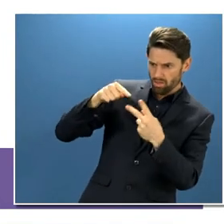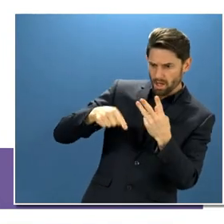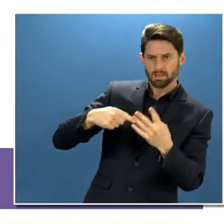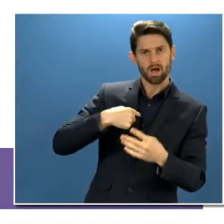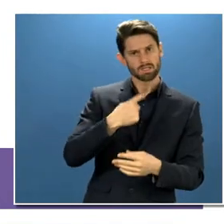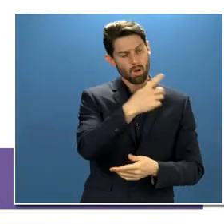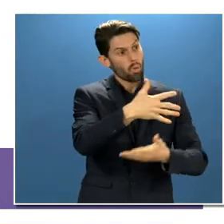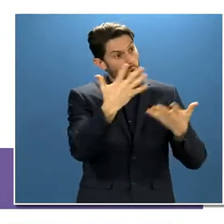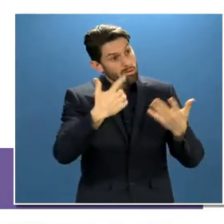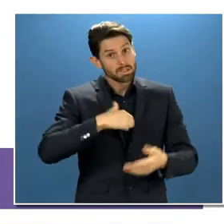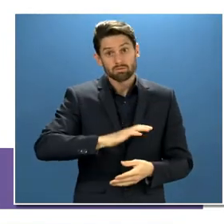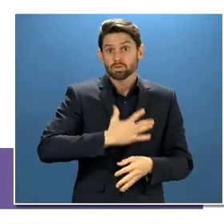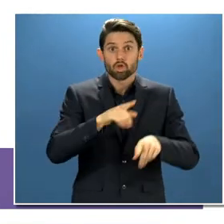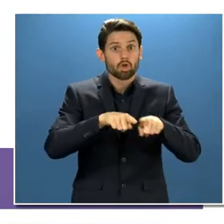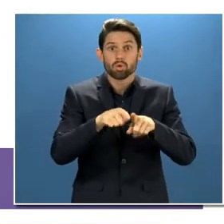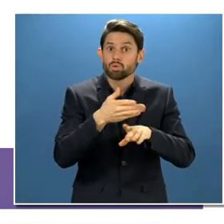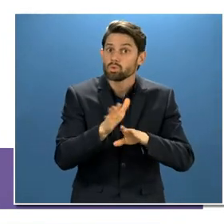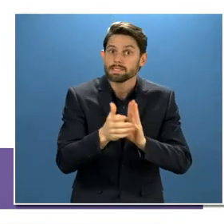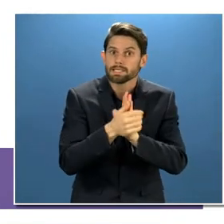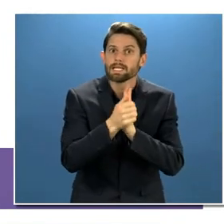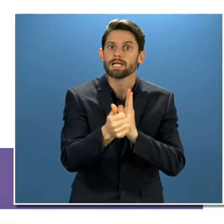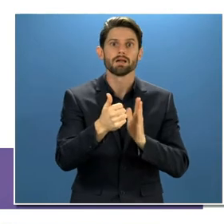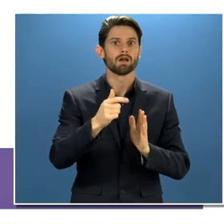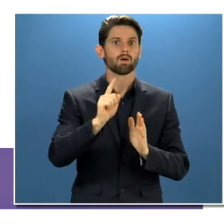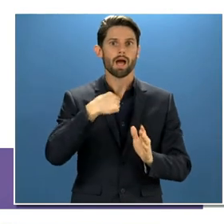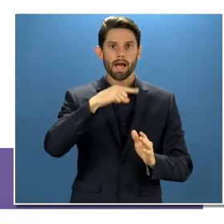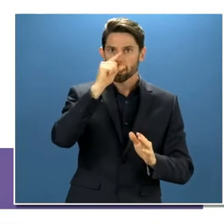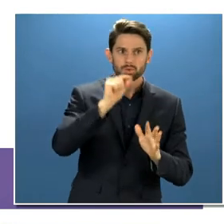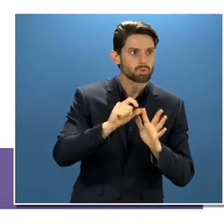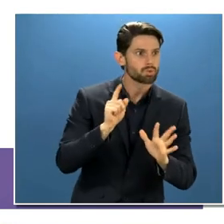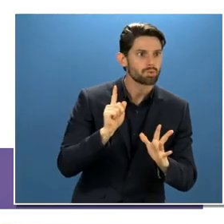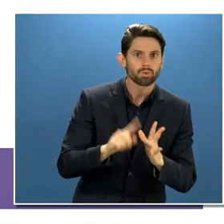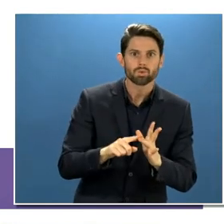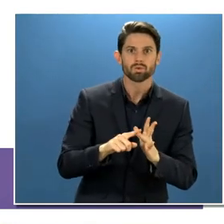interested in learning new skills, what I can do" and they were, "All right,